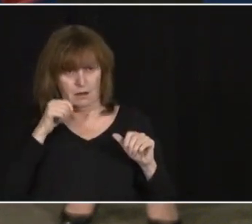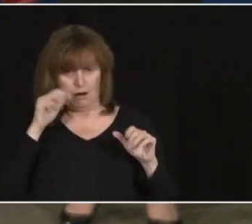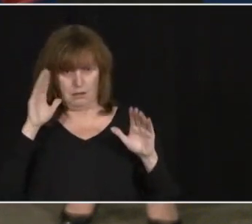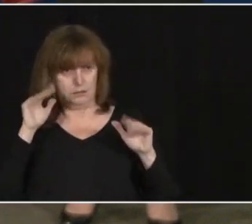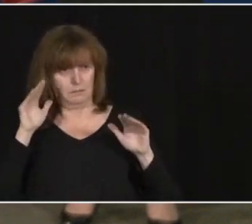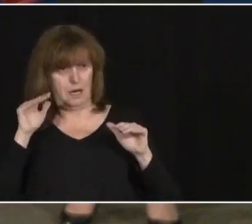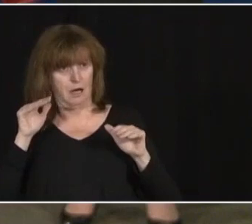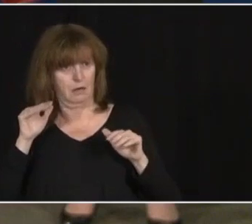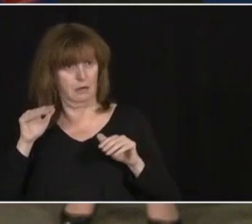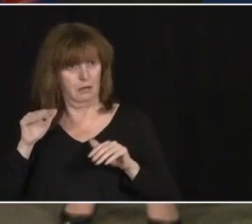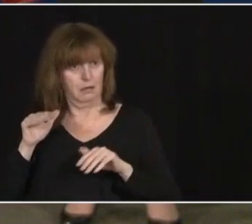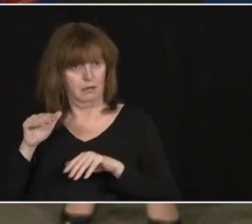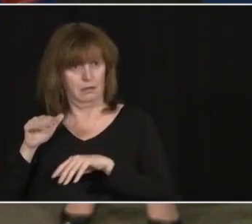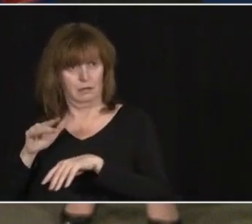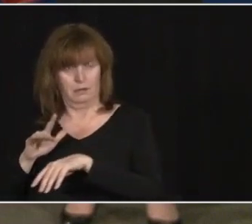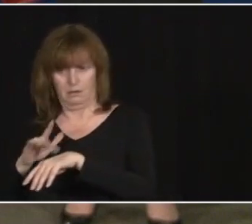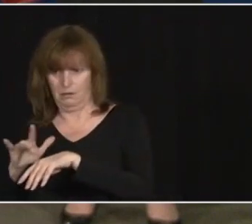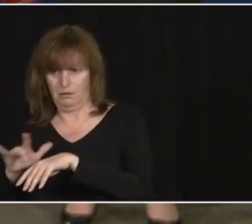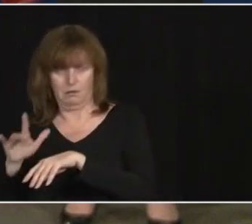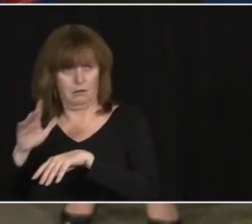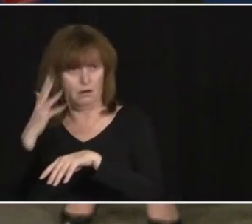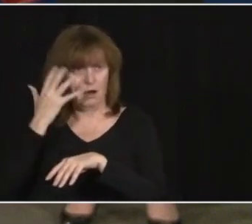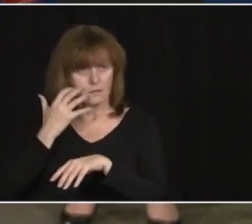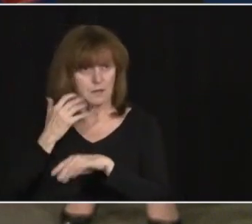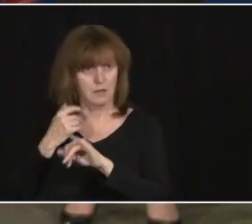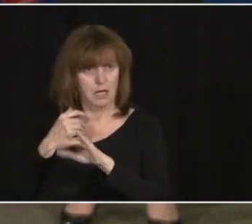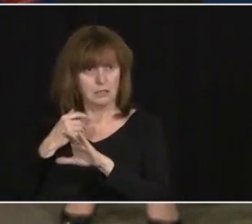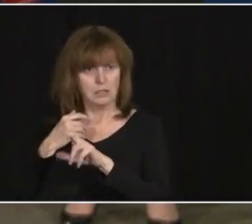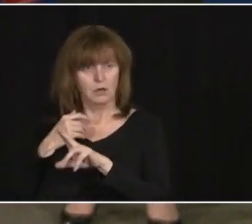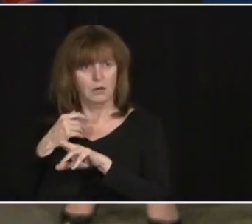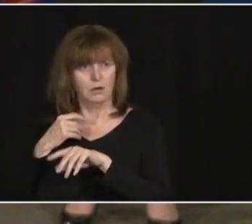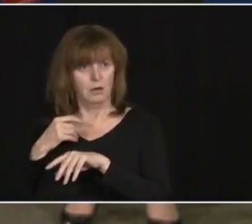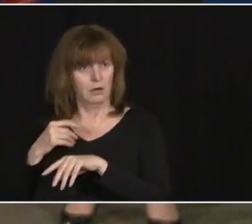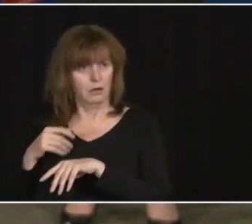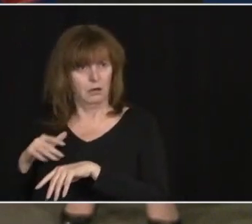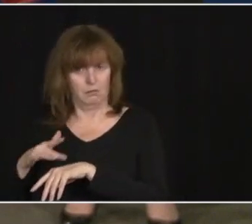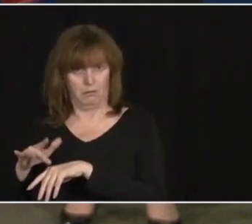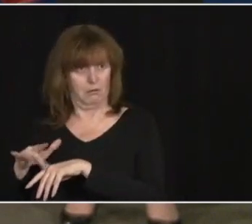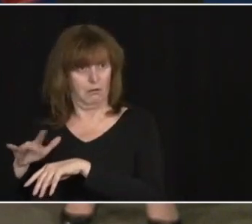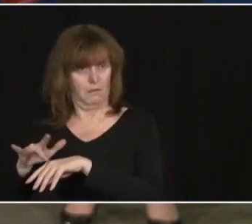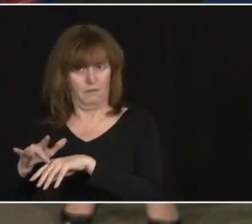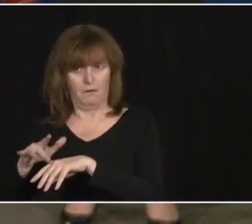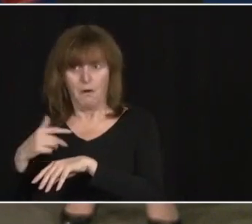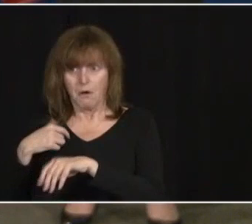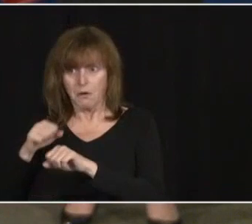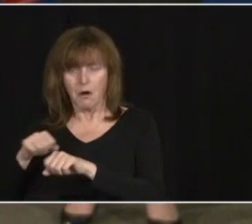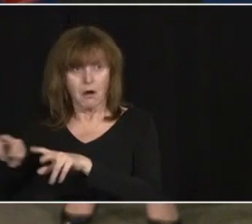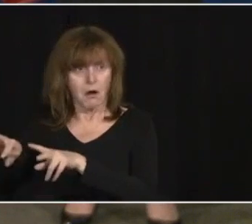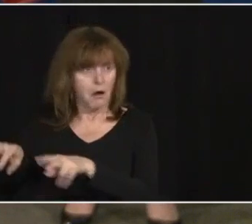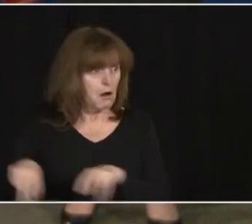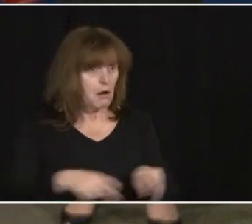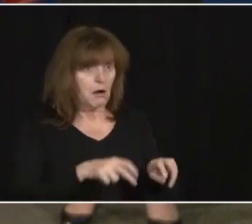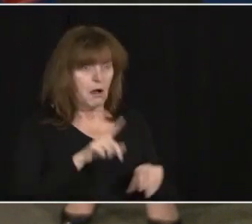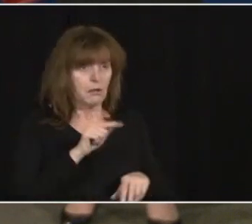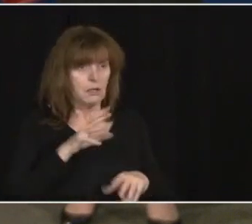acute care, health care workers over to the long-term care. We were being ready at the local hospitals